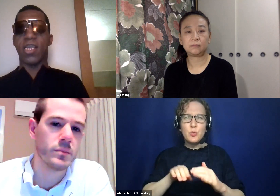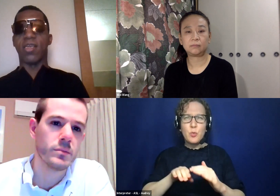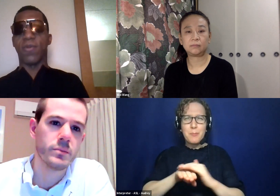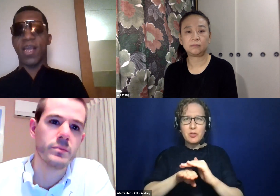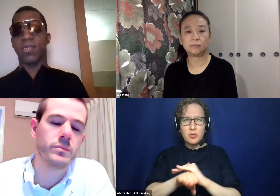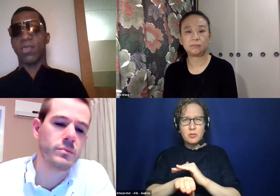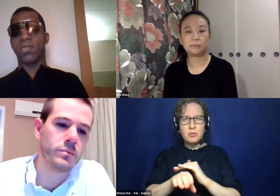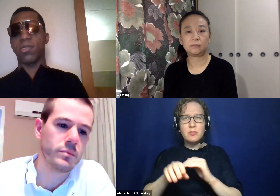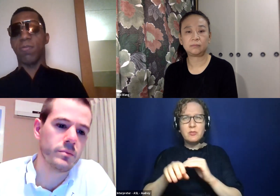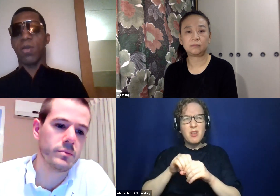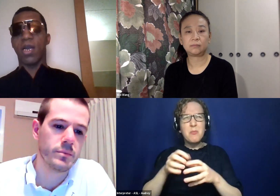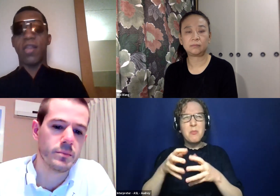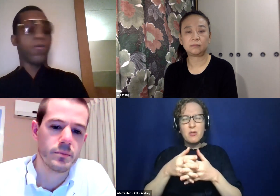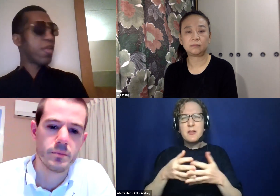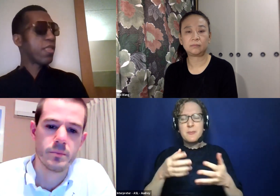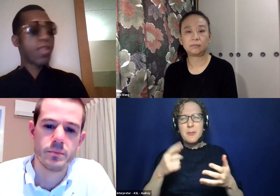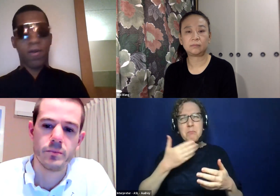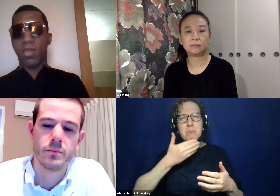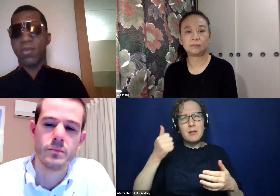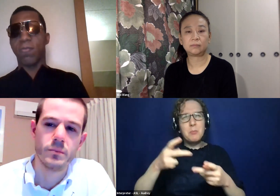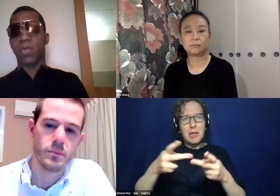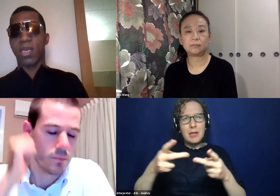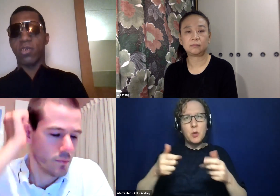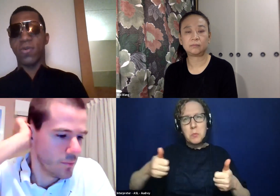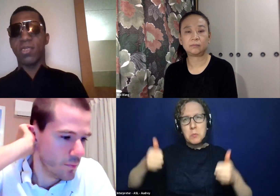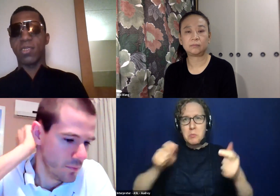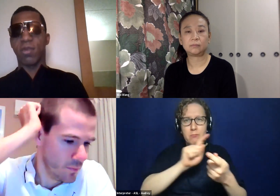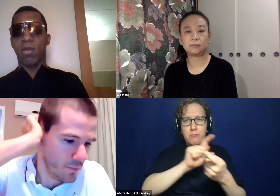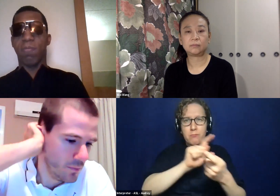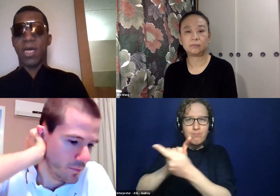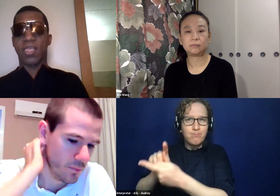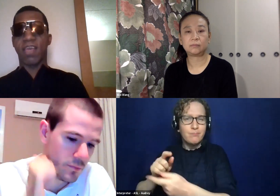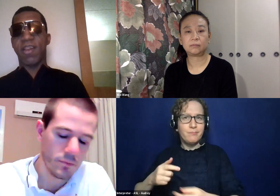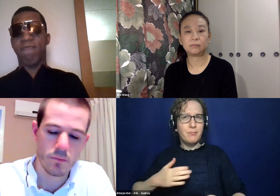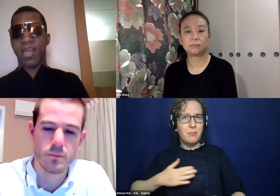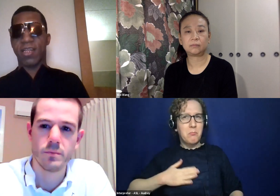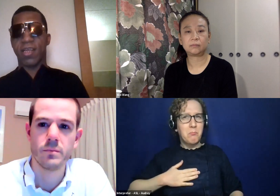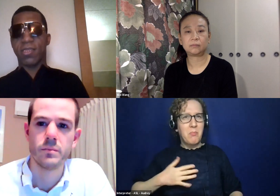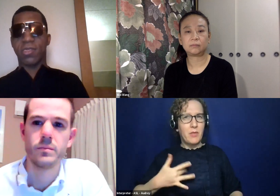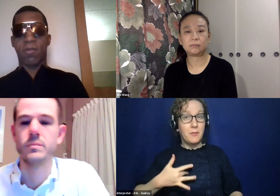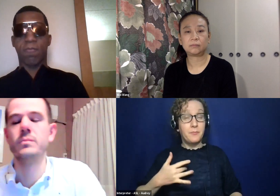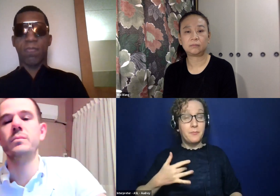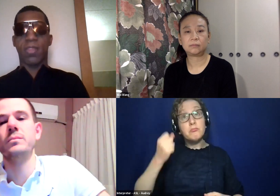in the United States. I know that there are other countries, but given the fact that